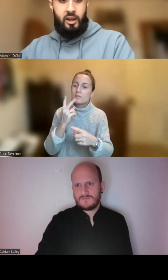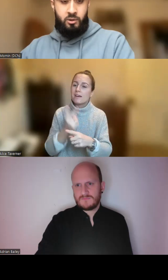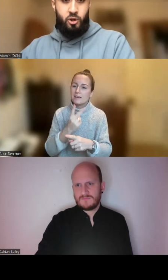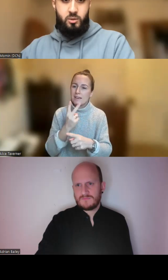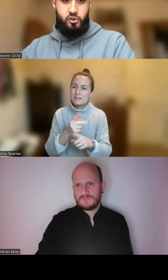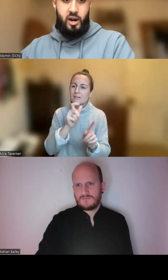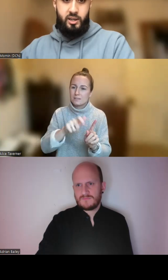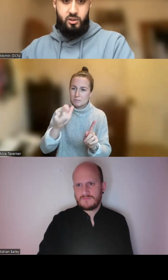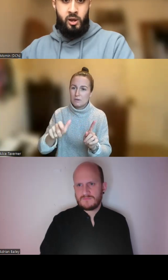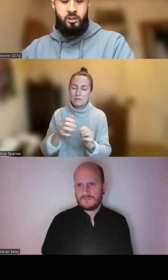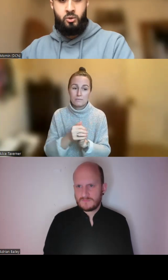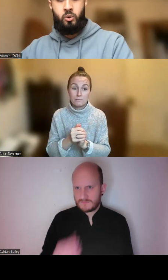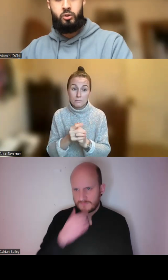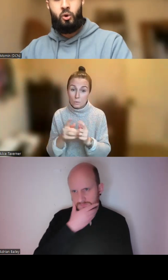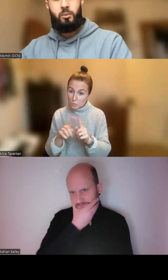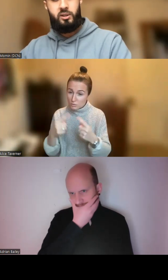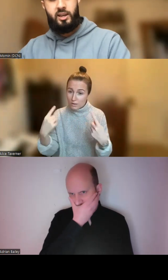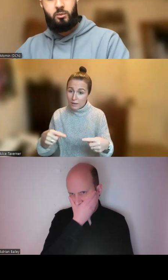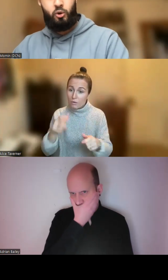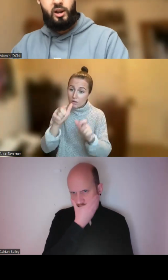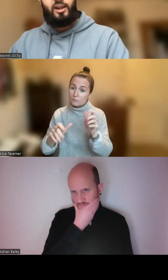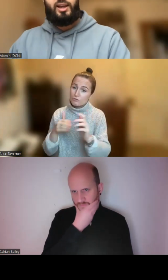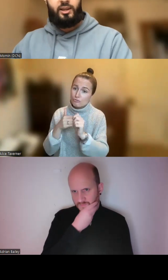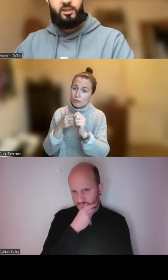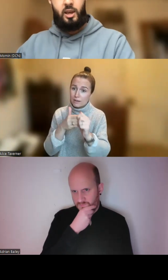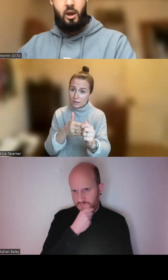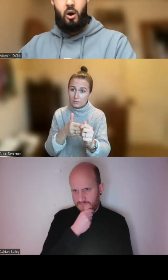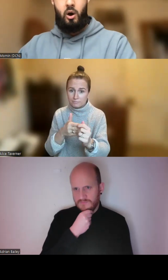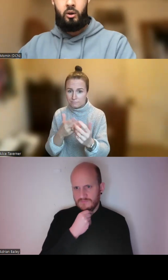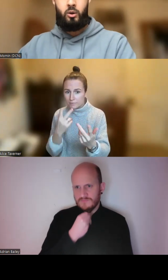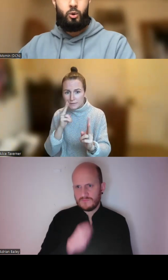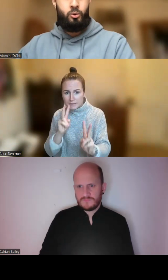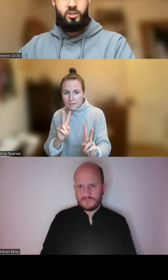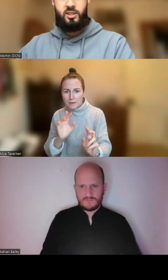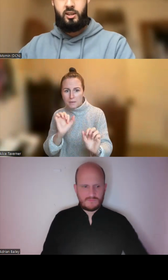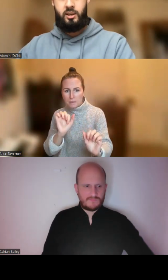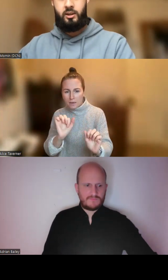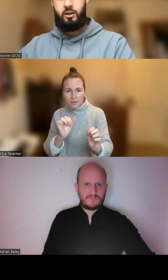It allows customer tracking as well. You're able to get some good analytics on who's seen